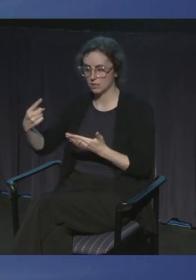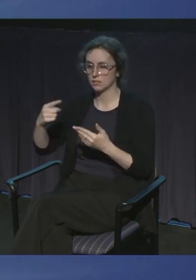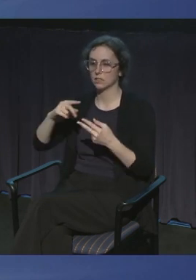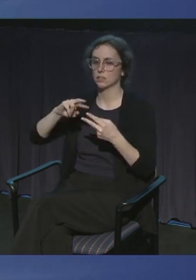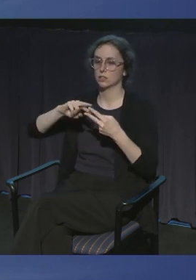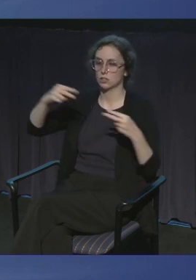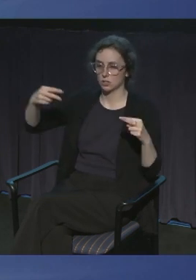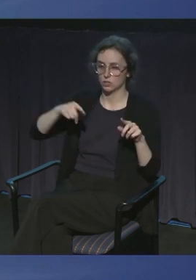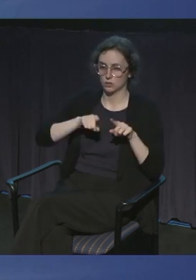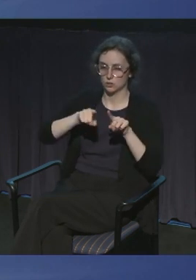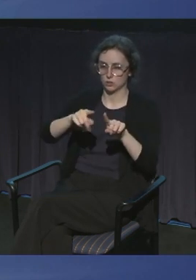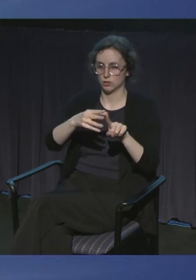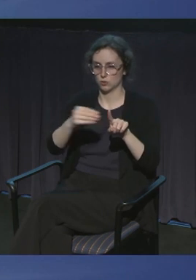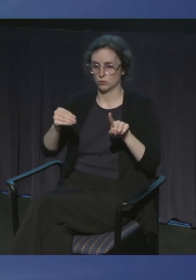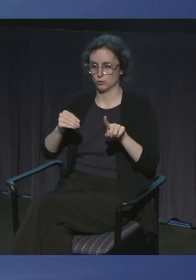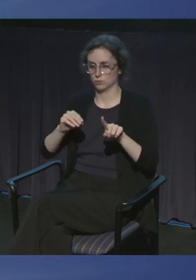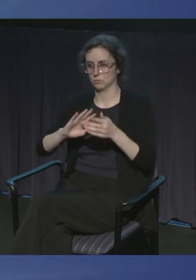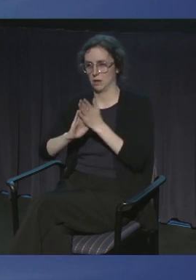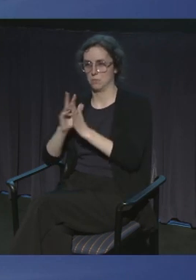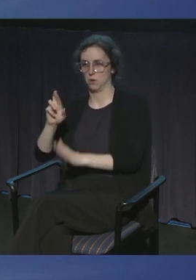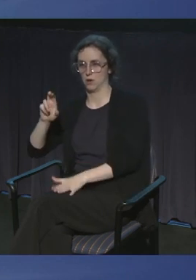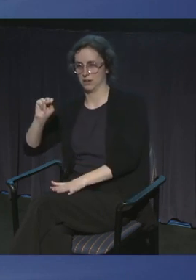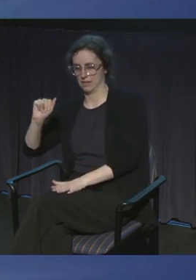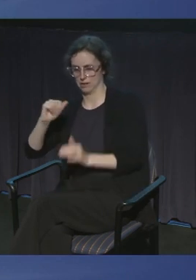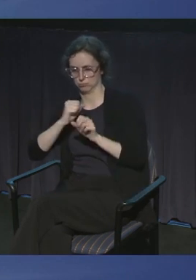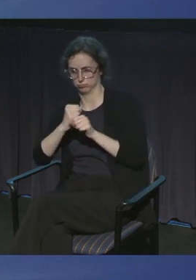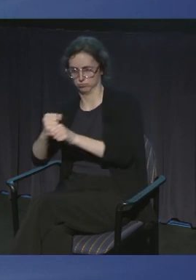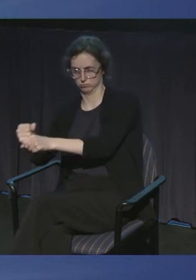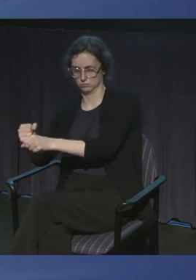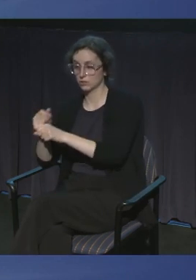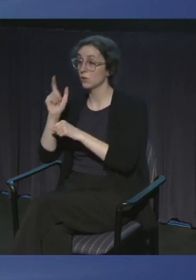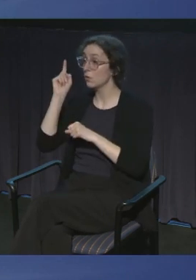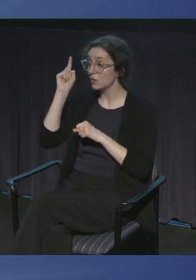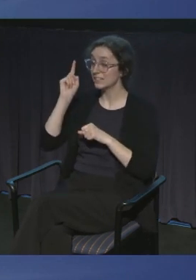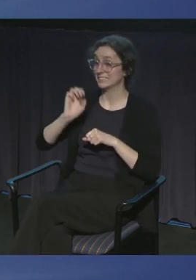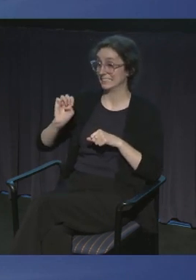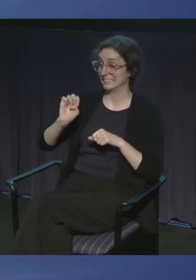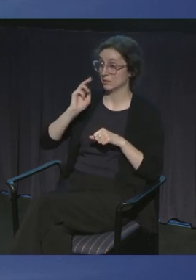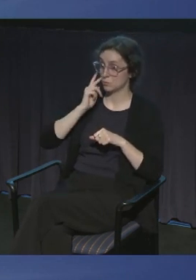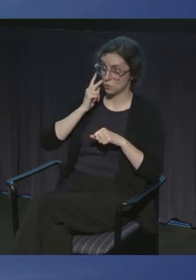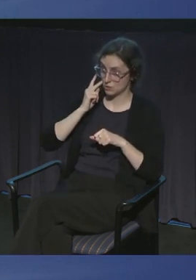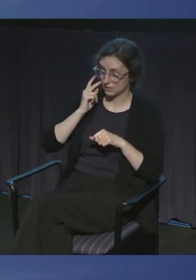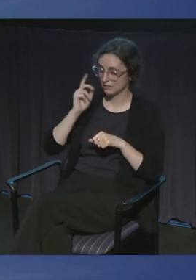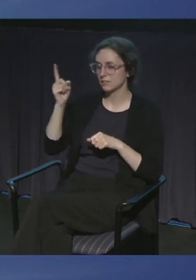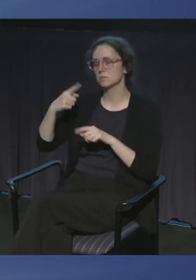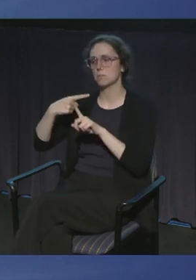SIGNAL TO INDUCE IL-1 TRANSCRIPTION AND THIS IS E PROTEIN AND LOOKING AT THE